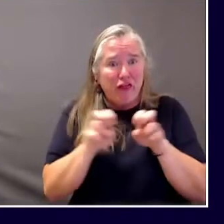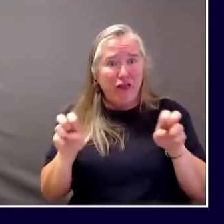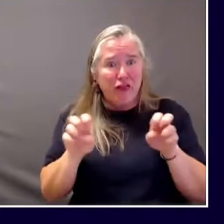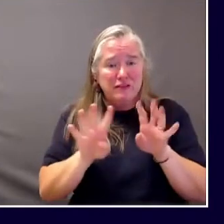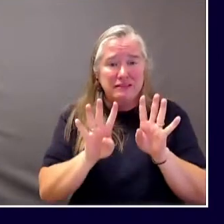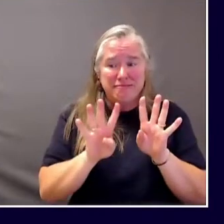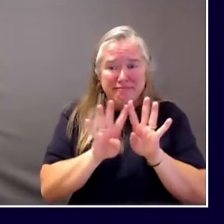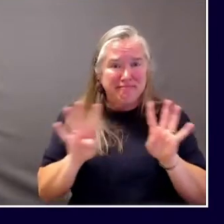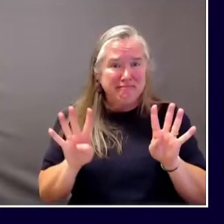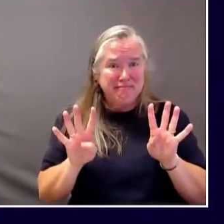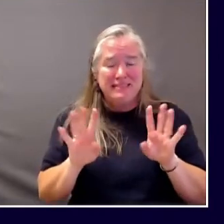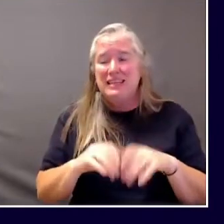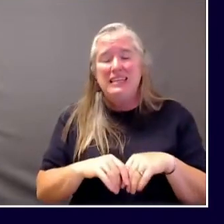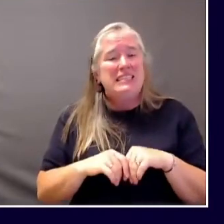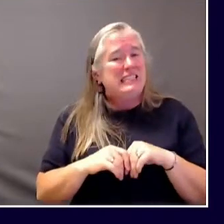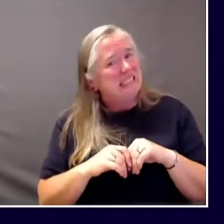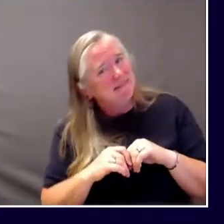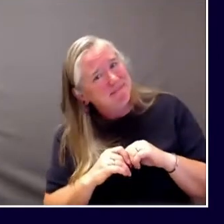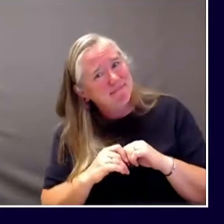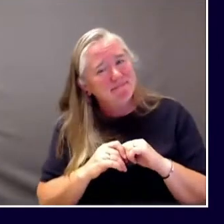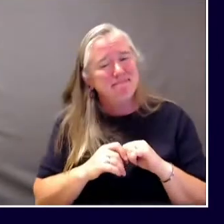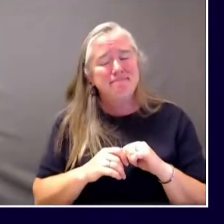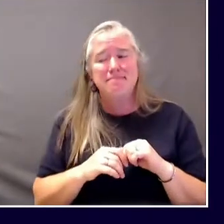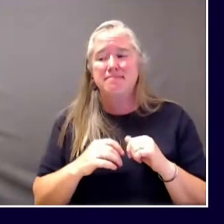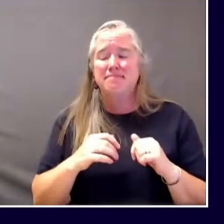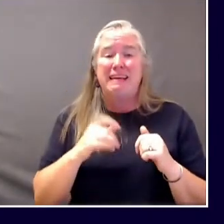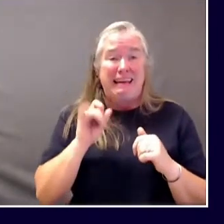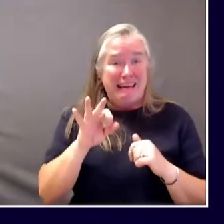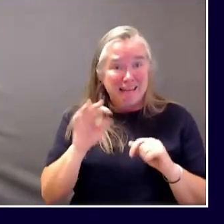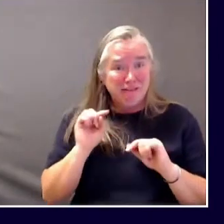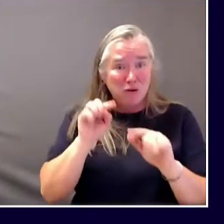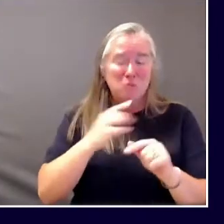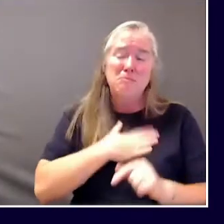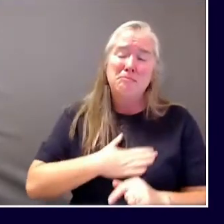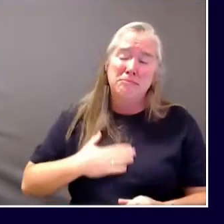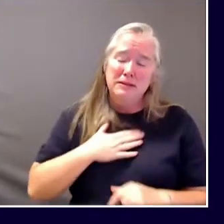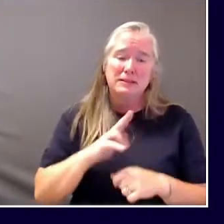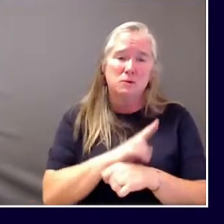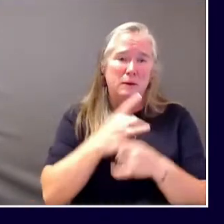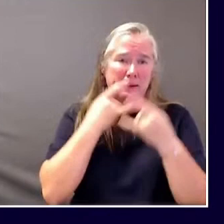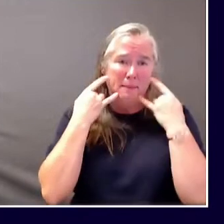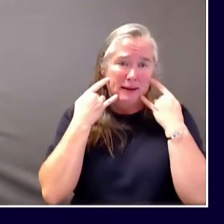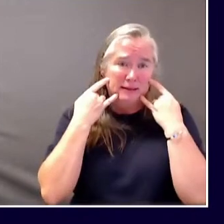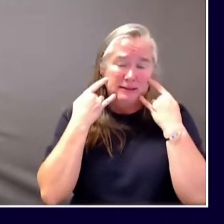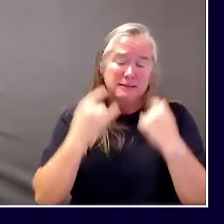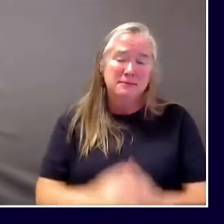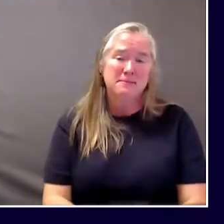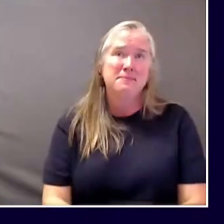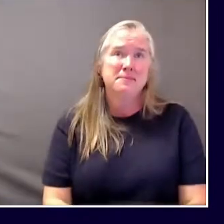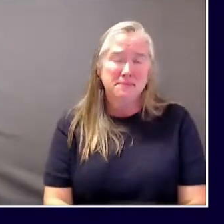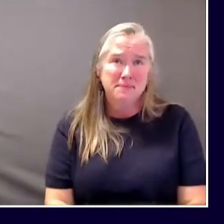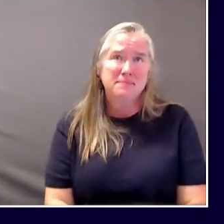keeping the face covering on the matter where no matter what even